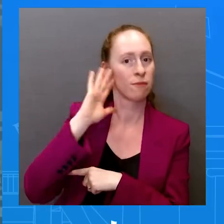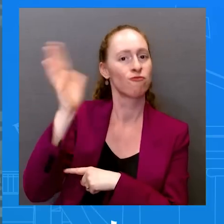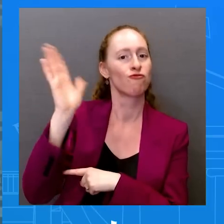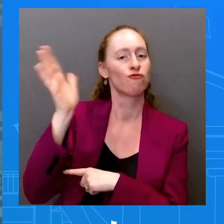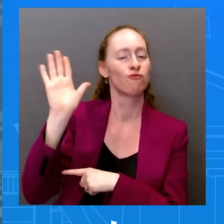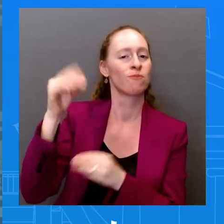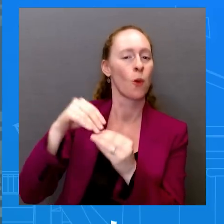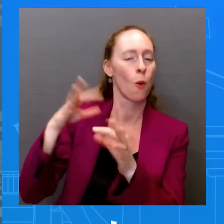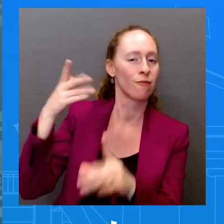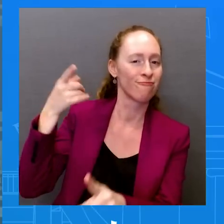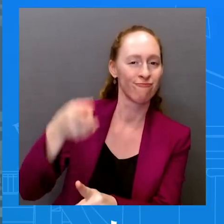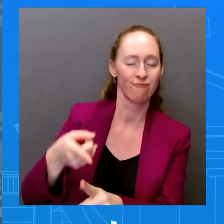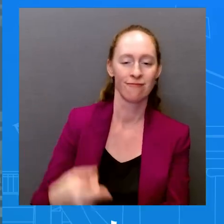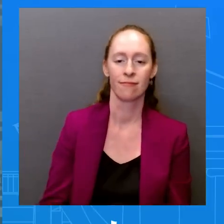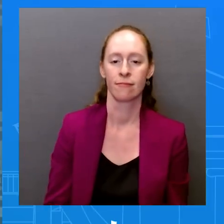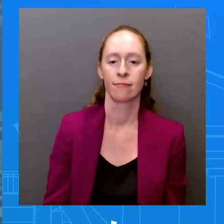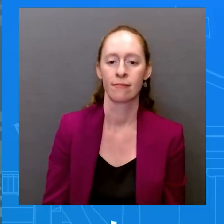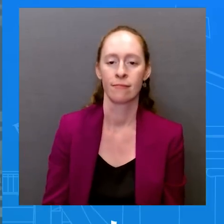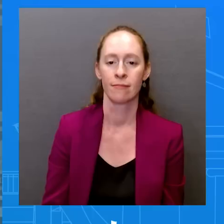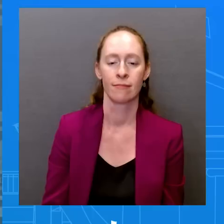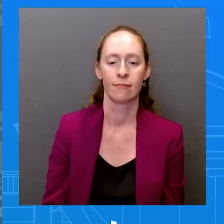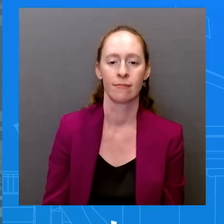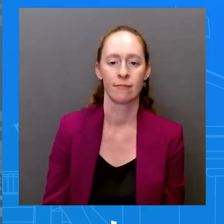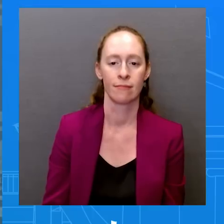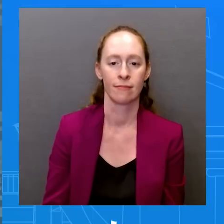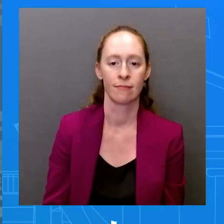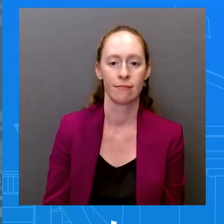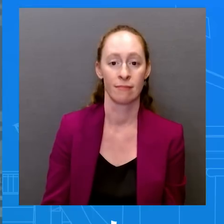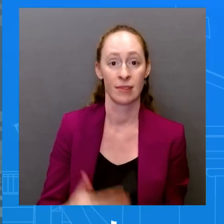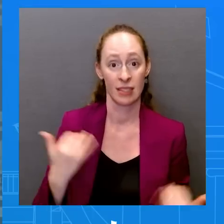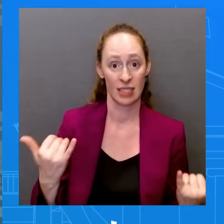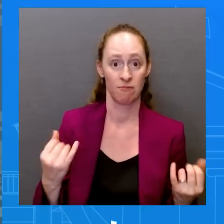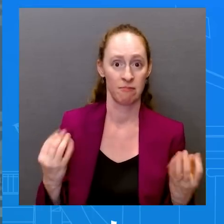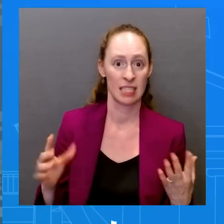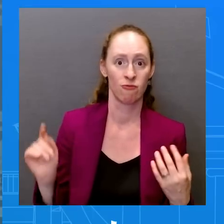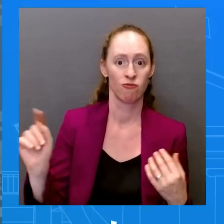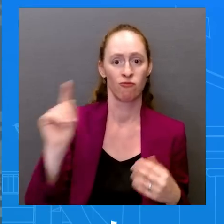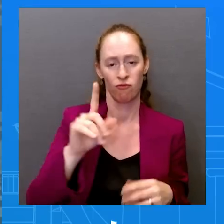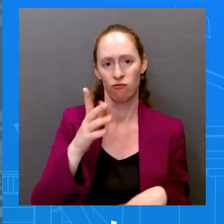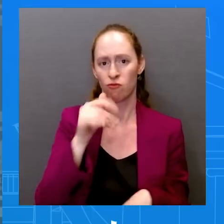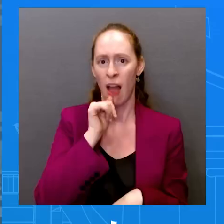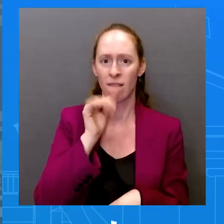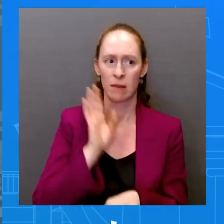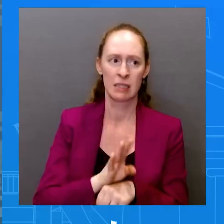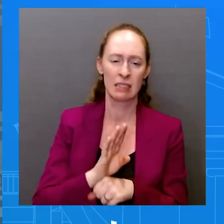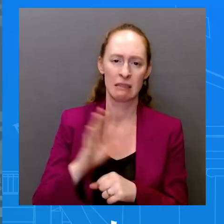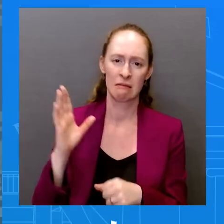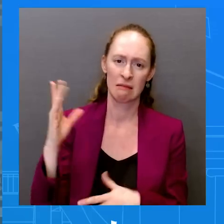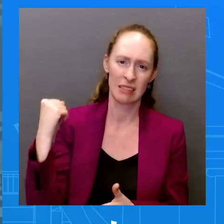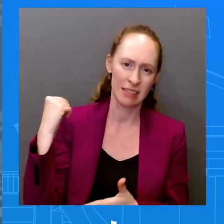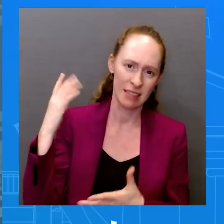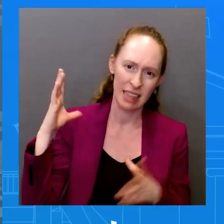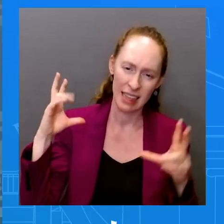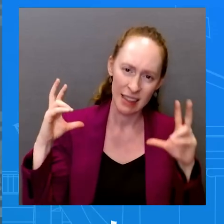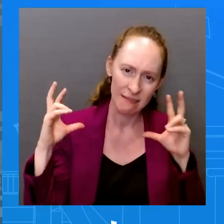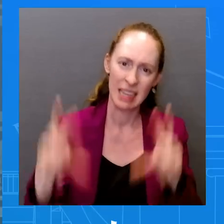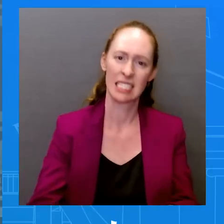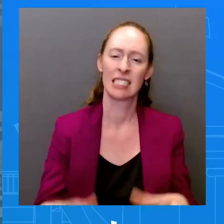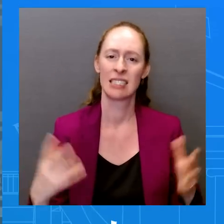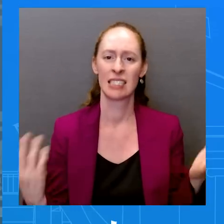to make more electric cars and their parts in America, create jobs for our autoworkers, and strengthen our domestic supply chains.